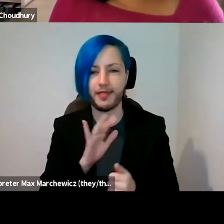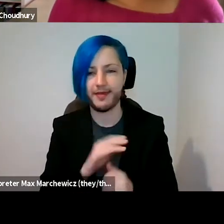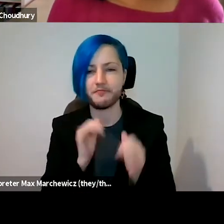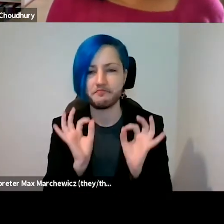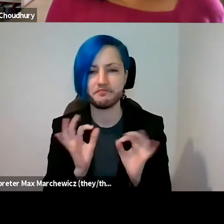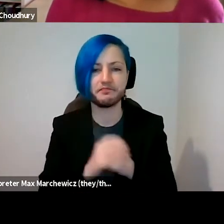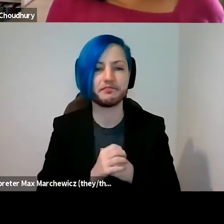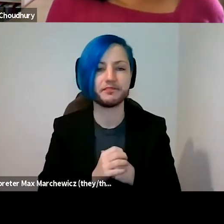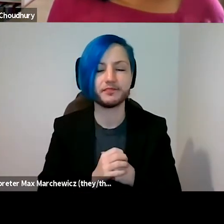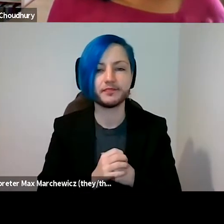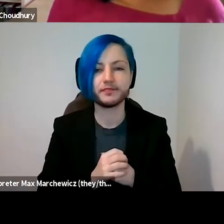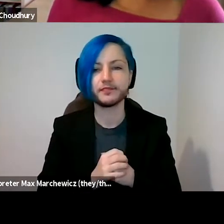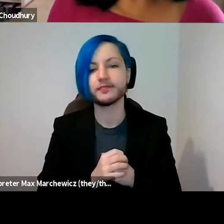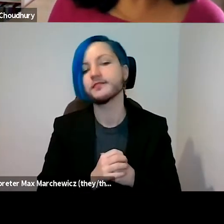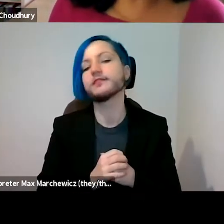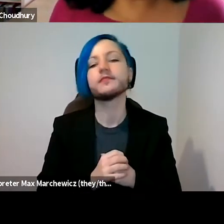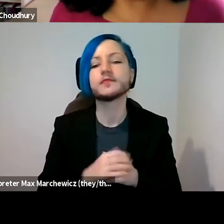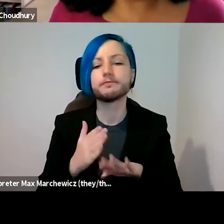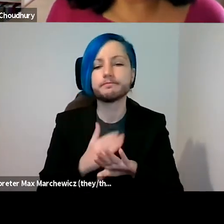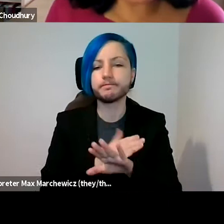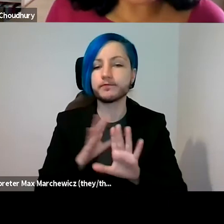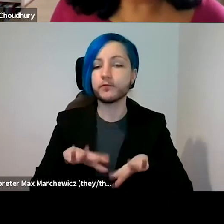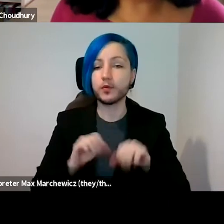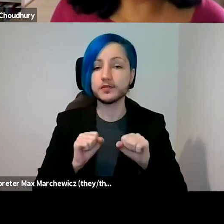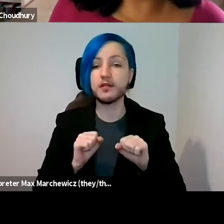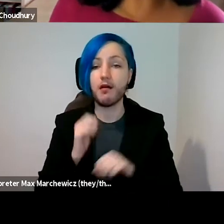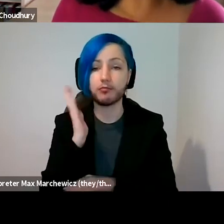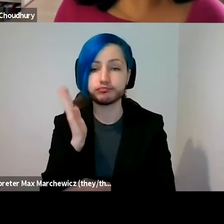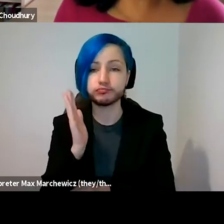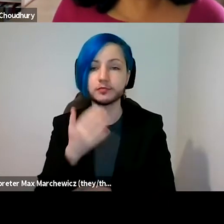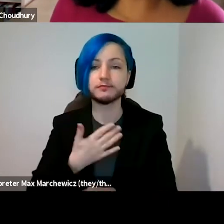but before I begin the talk, I'd like to make a dedication